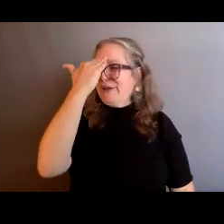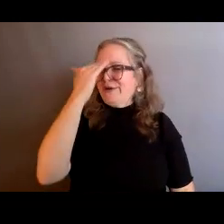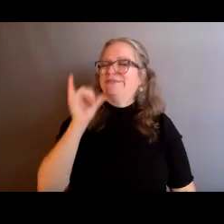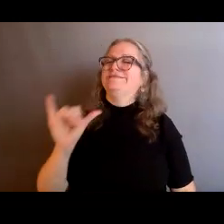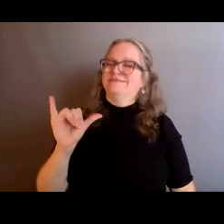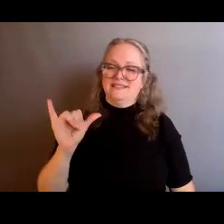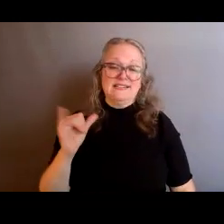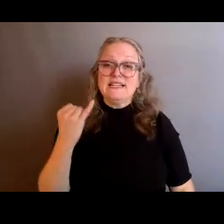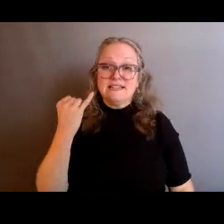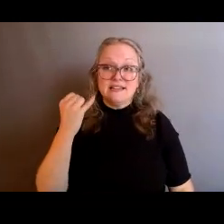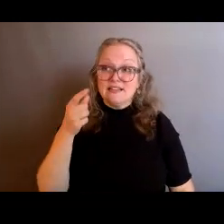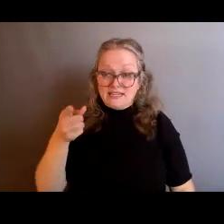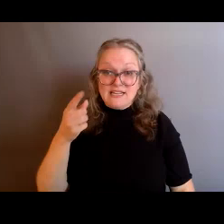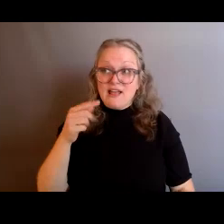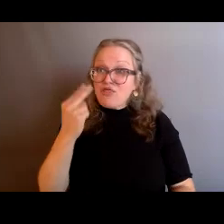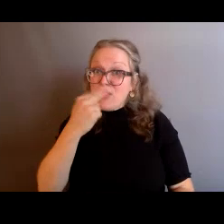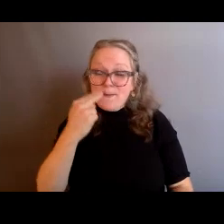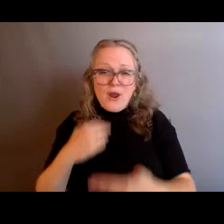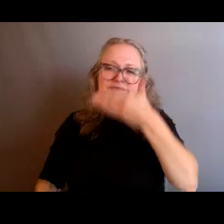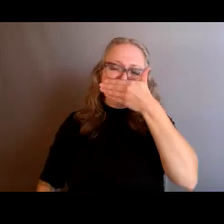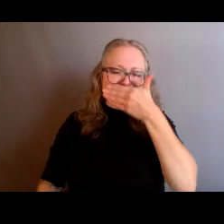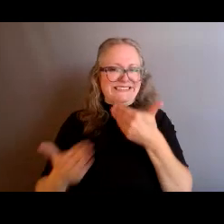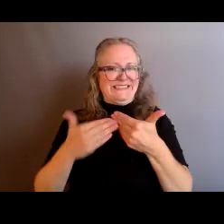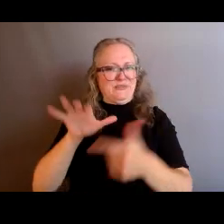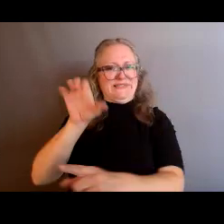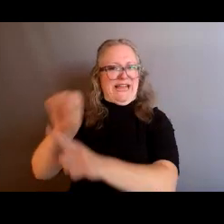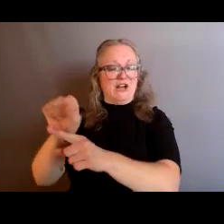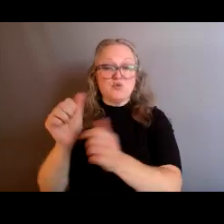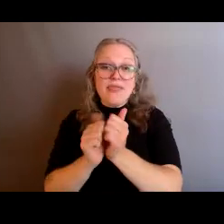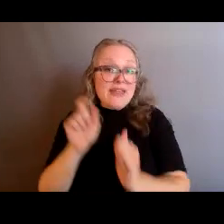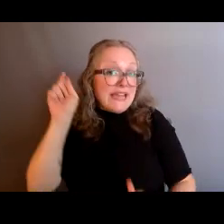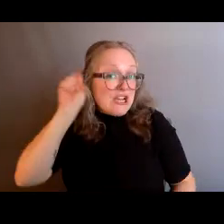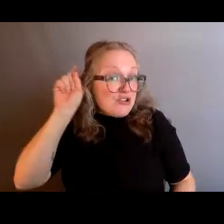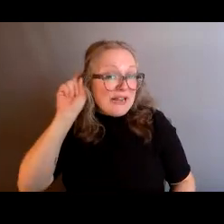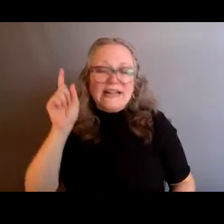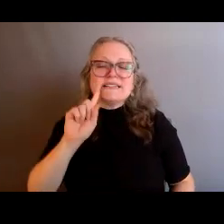it is that you can lip read, even with hearing aids, anything that you can do will help will.